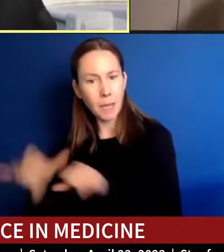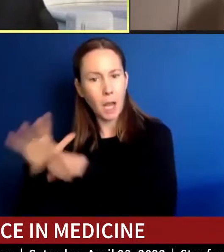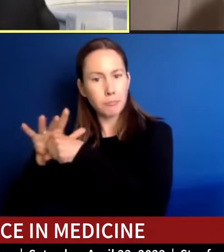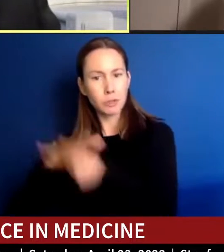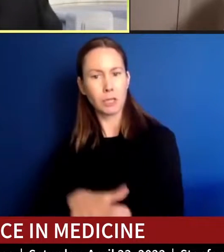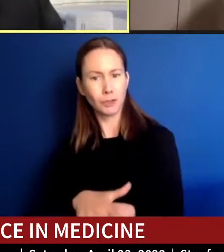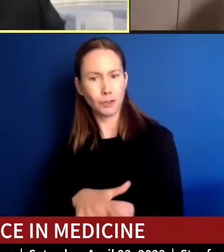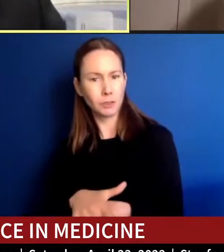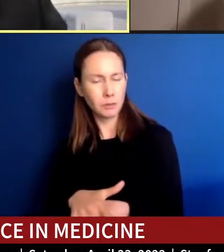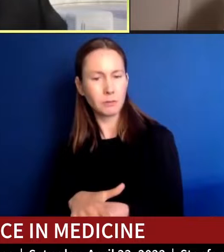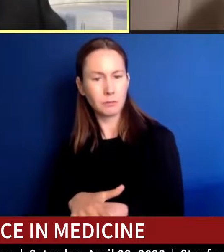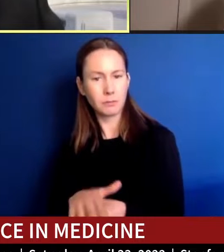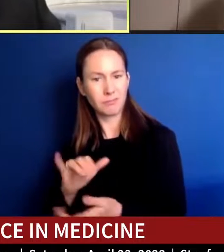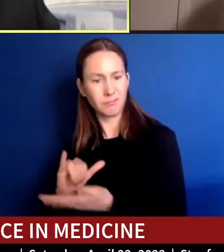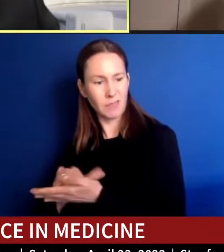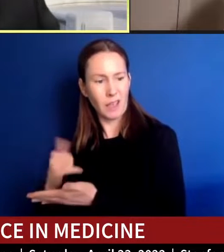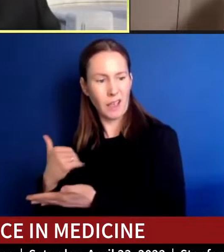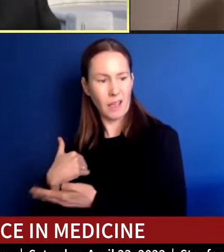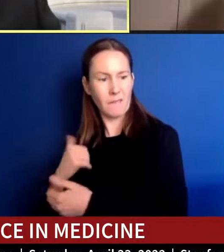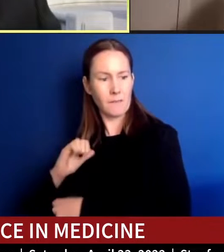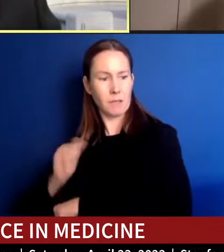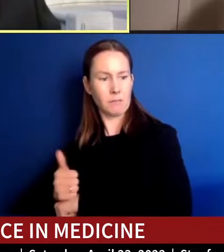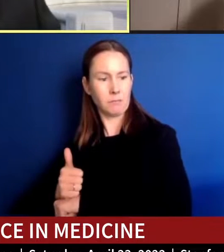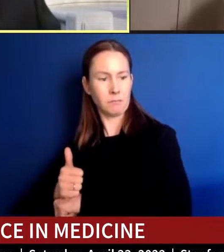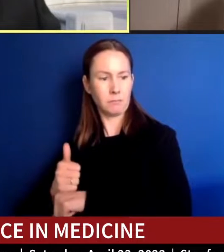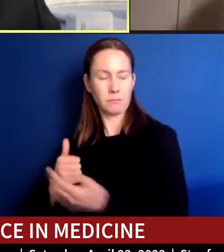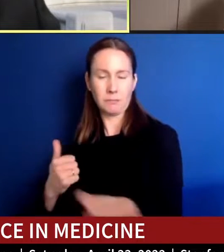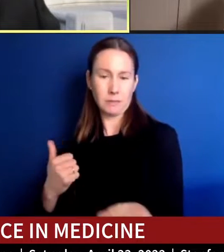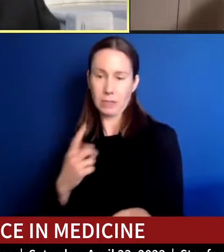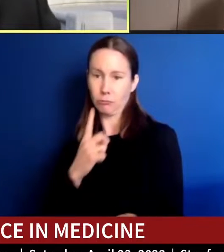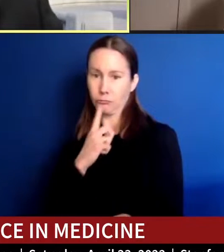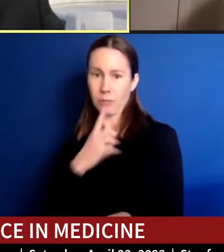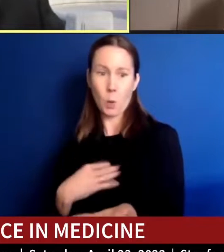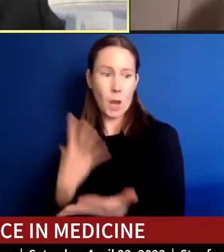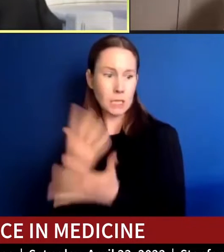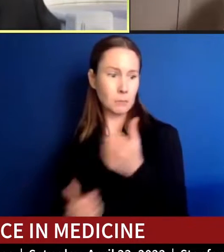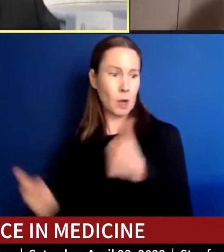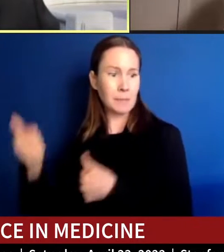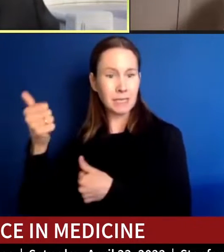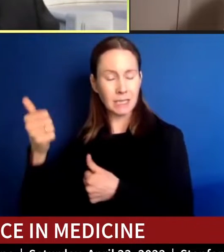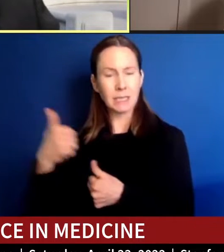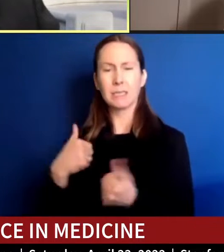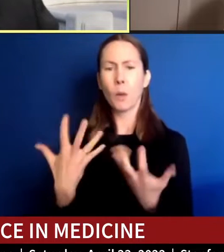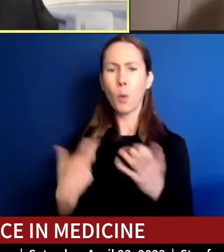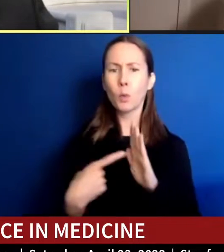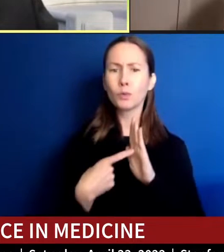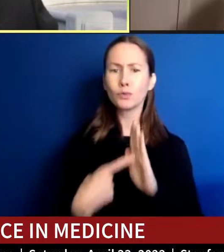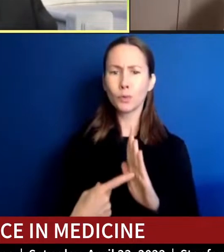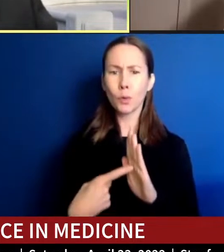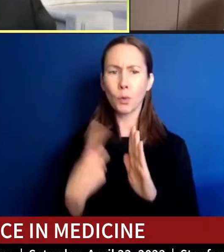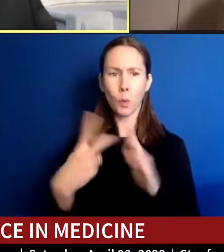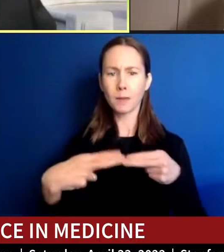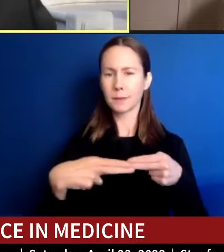that’s based in white supremacy. I want to show that slide that you shared.